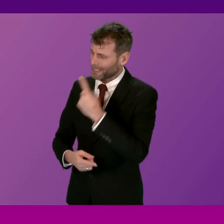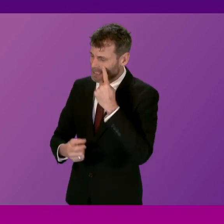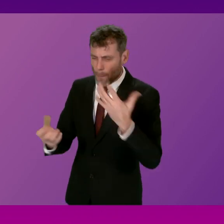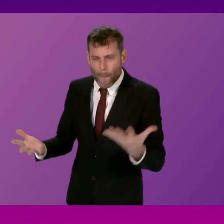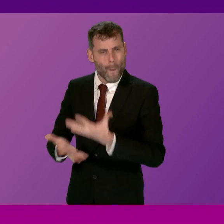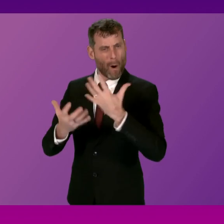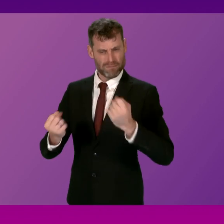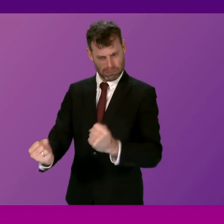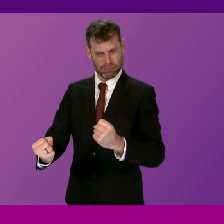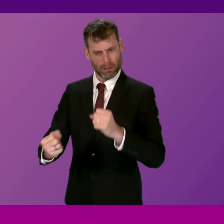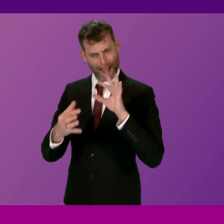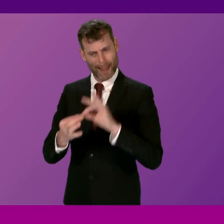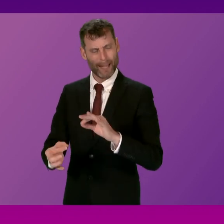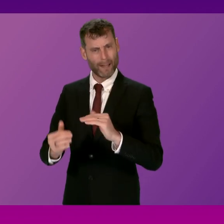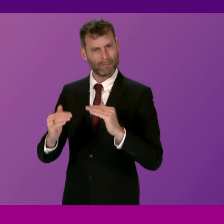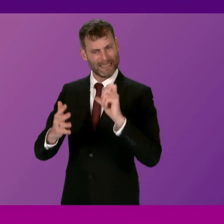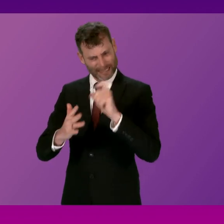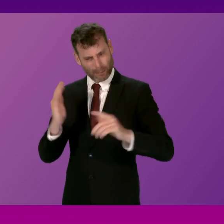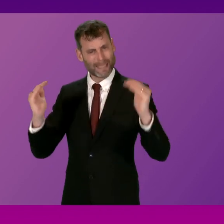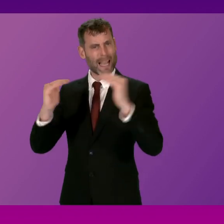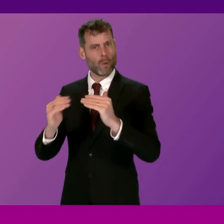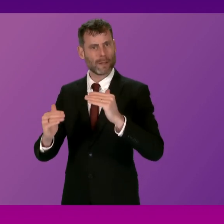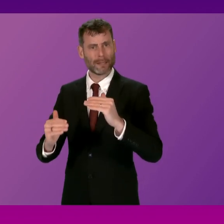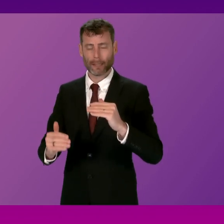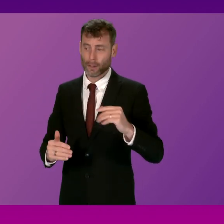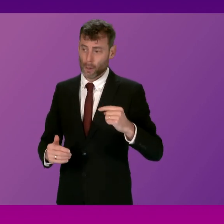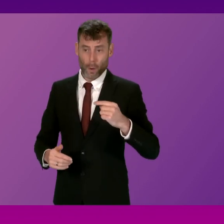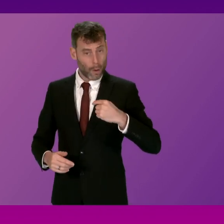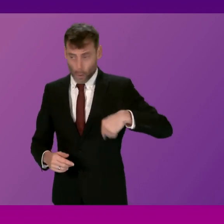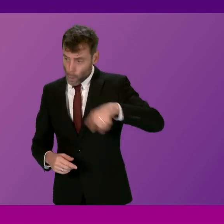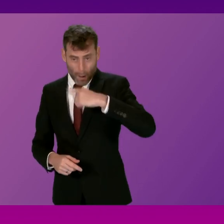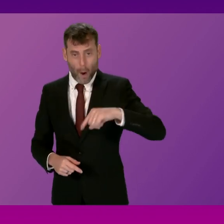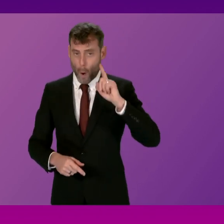Scottish Labour will always work for the furthering of both wherever we can.